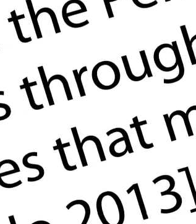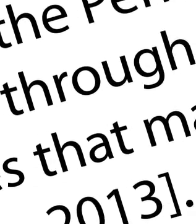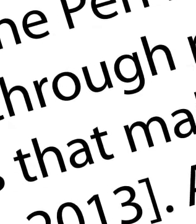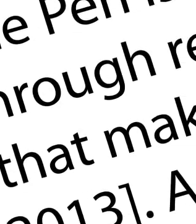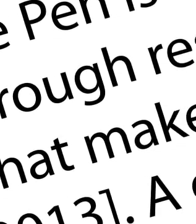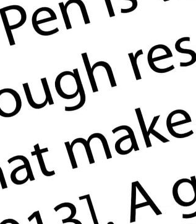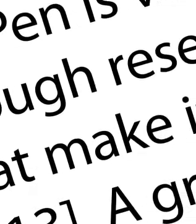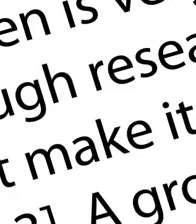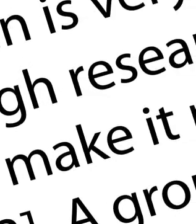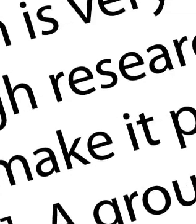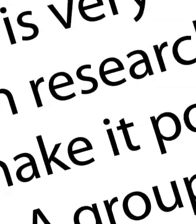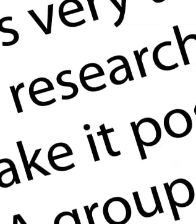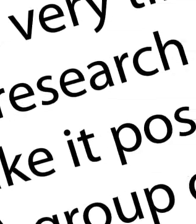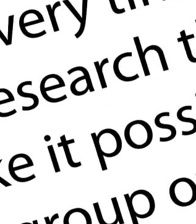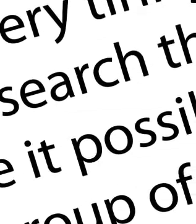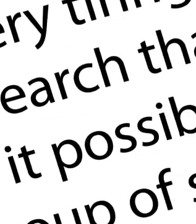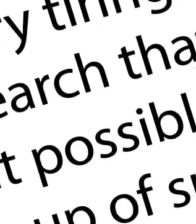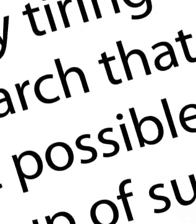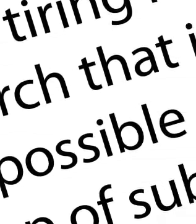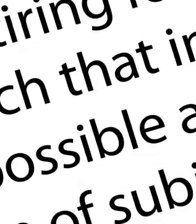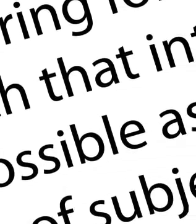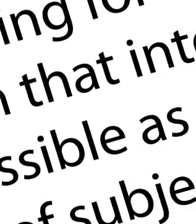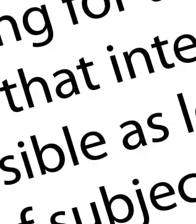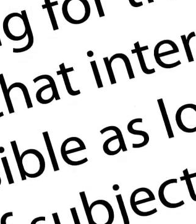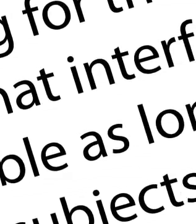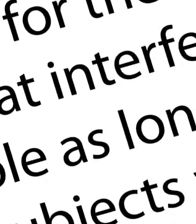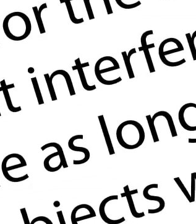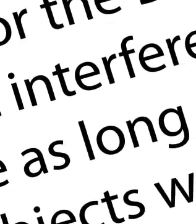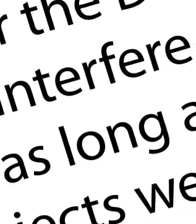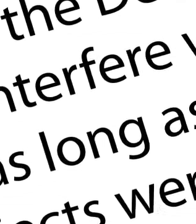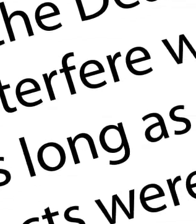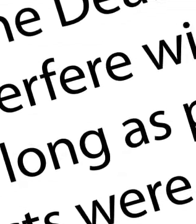In our culture we are used to reading text from left to right.